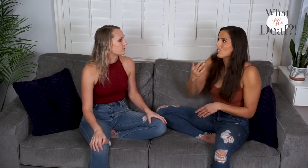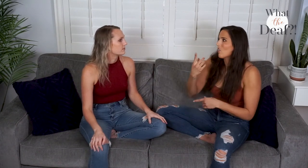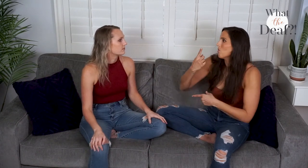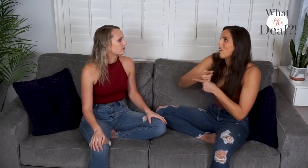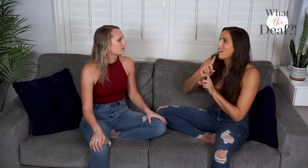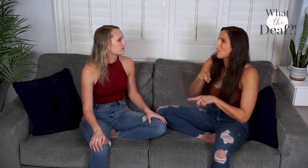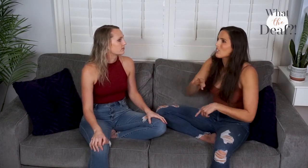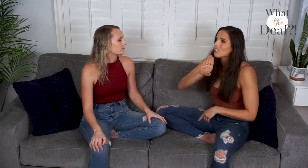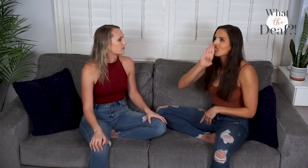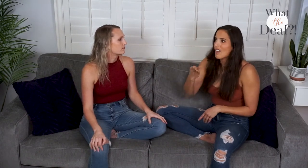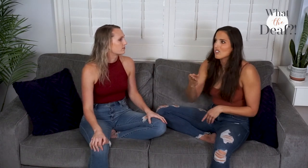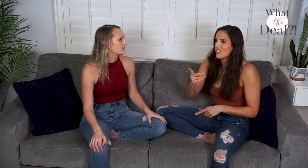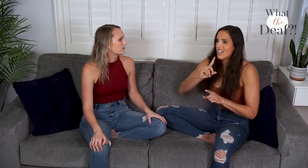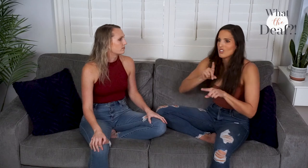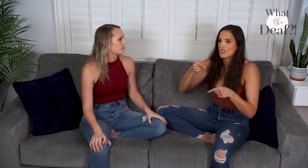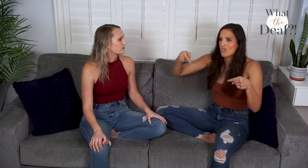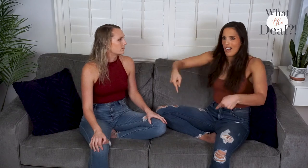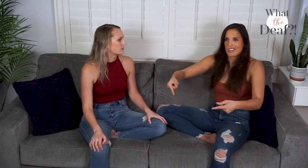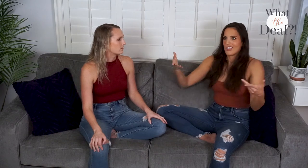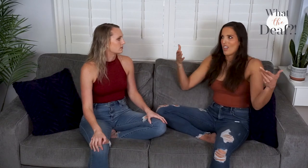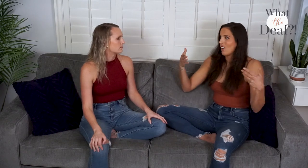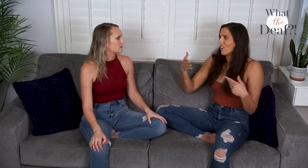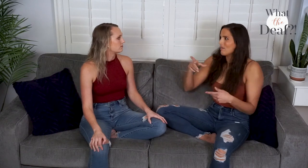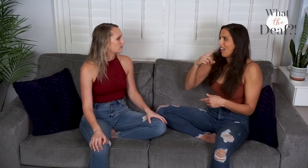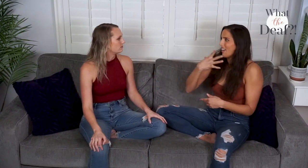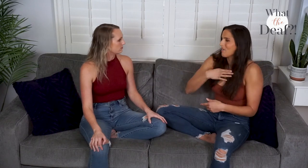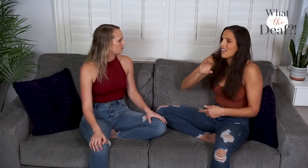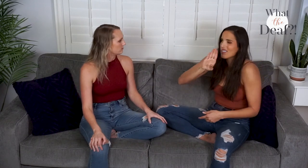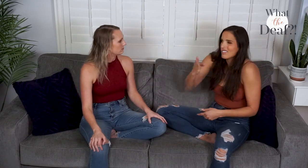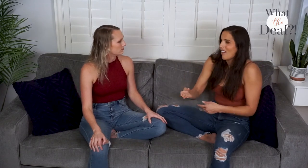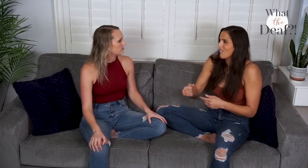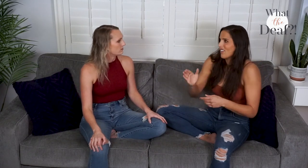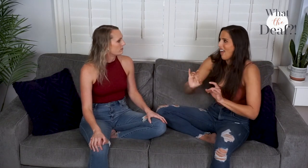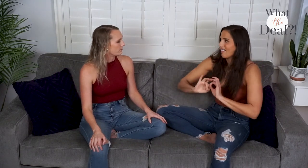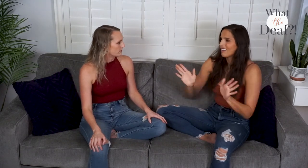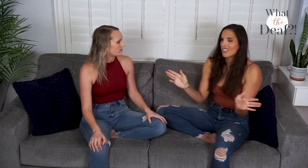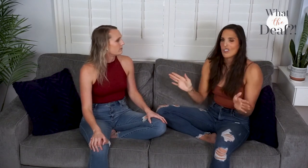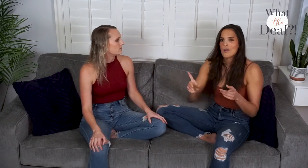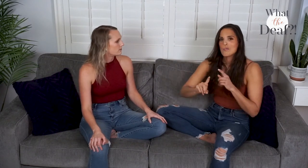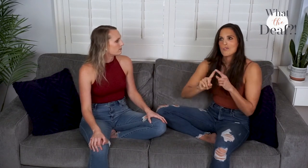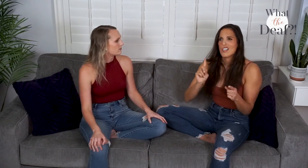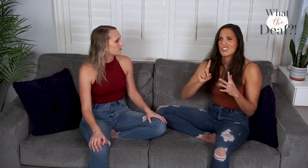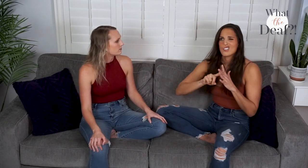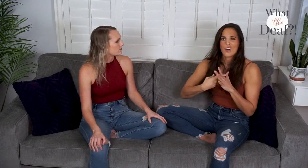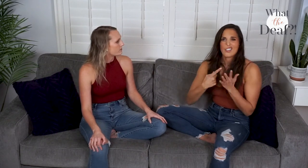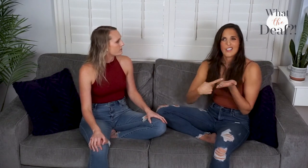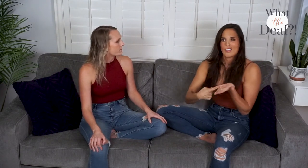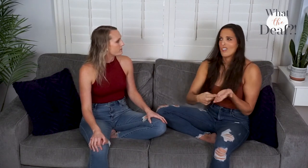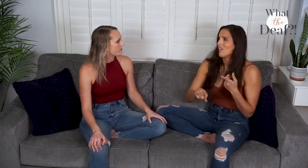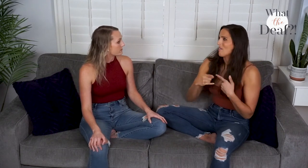there’s never gonna be a right answer. It’s not gonna be black and white, not gonna be crystal clear, but starting a discussion